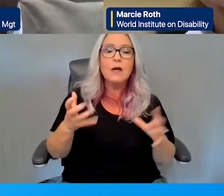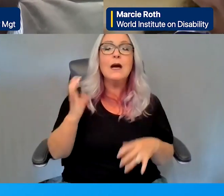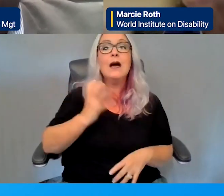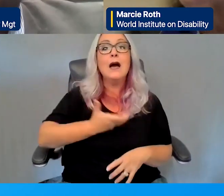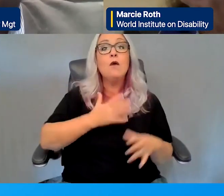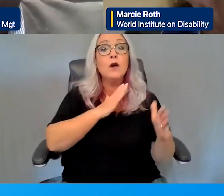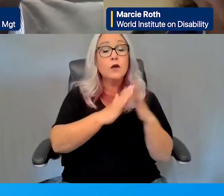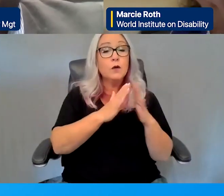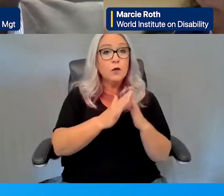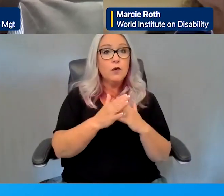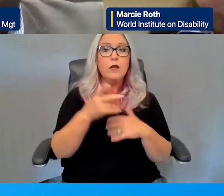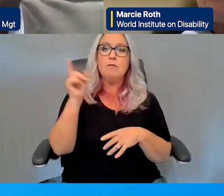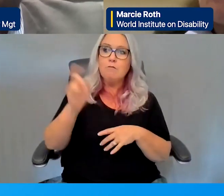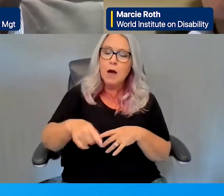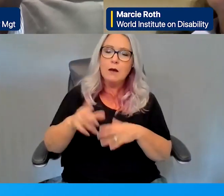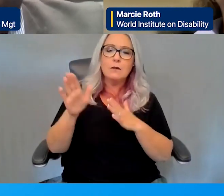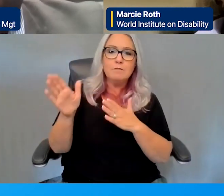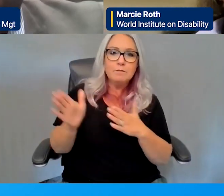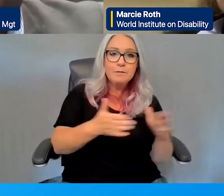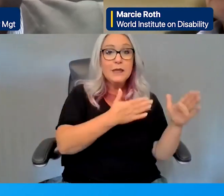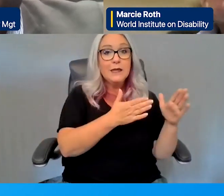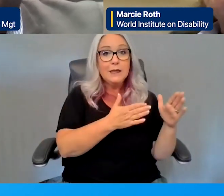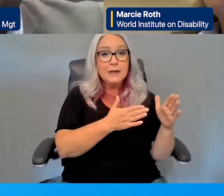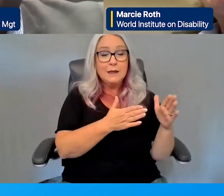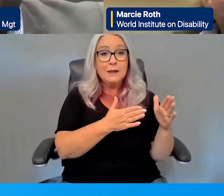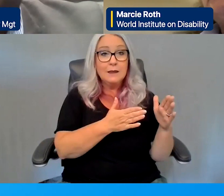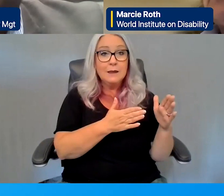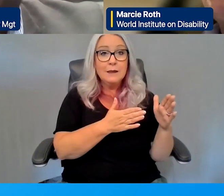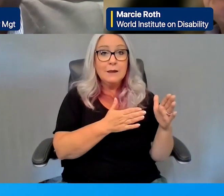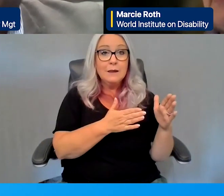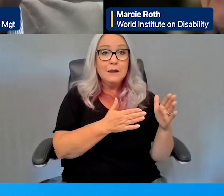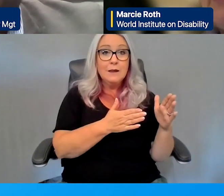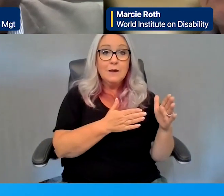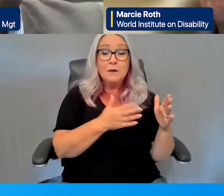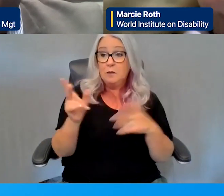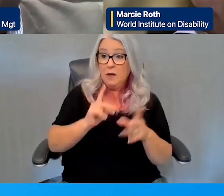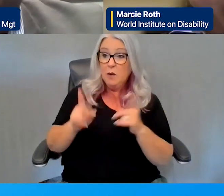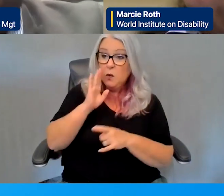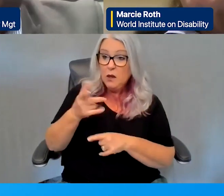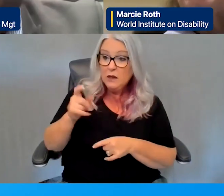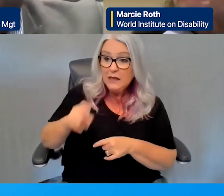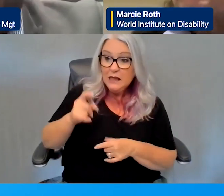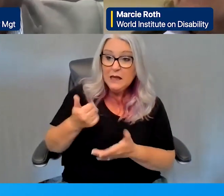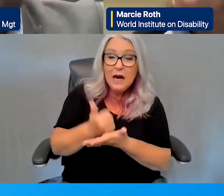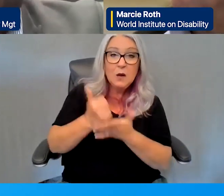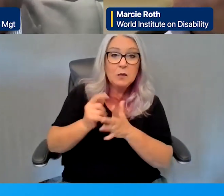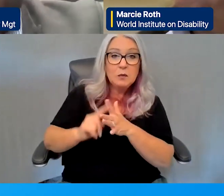plan as though people are going to need help to evacuate. People are going to need access